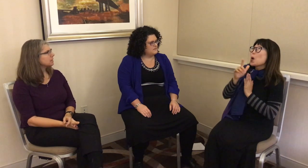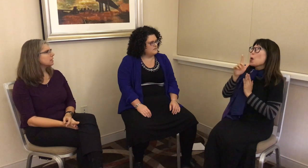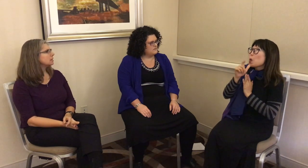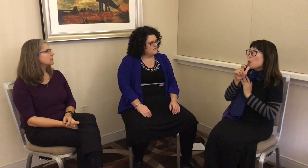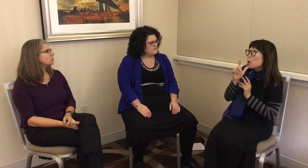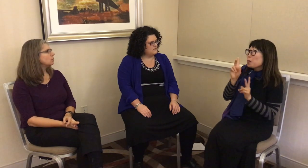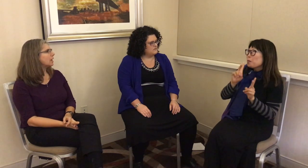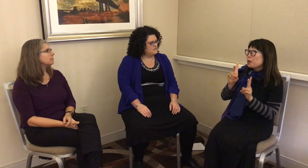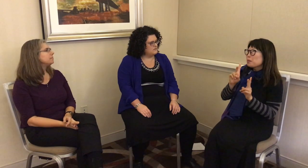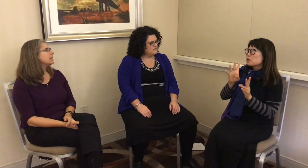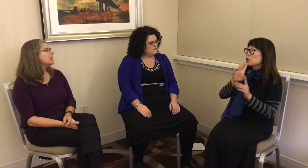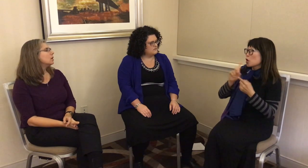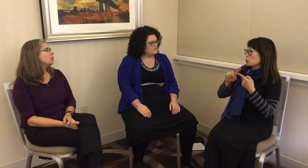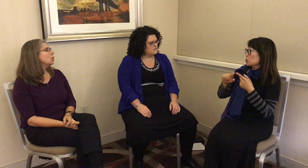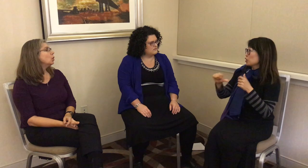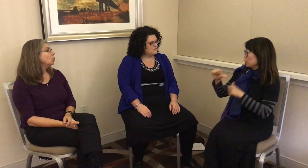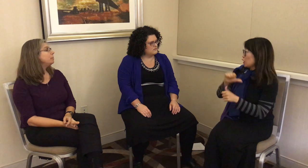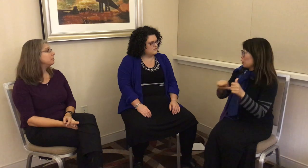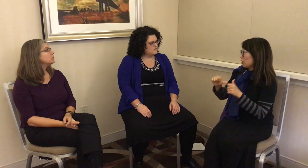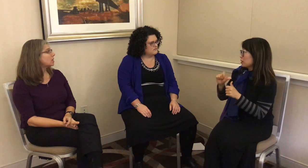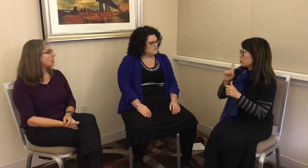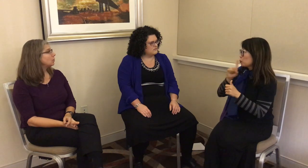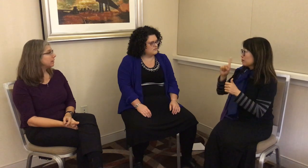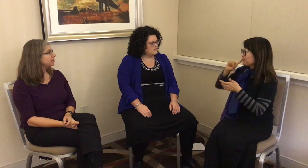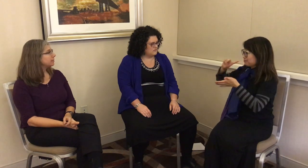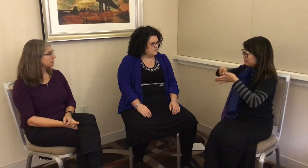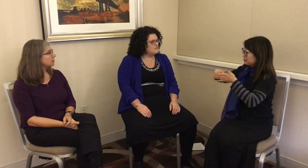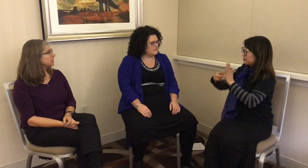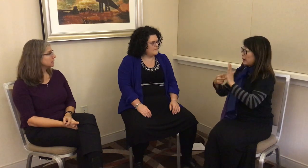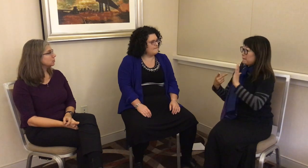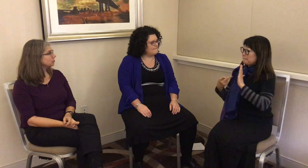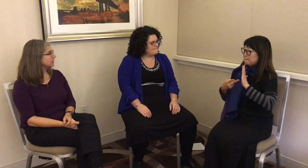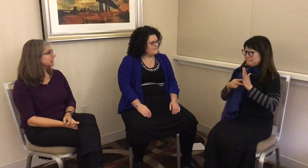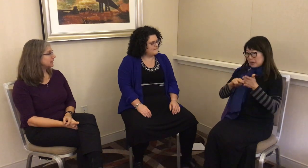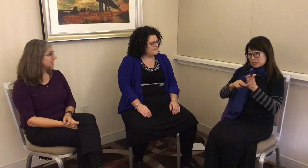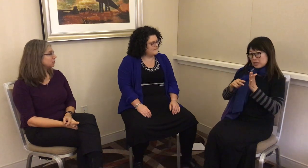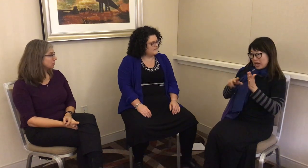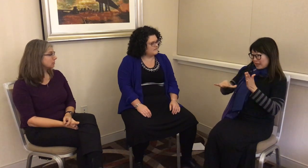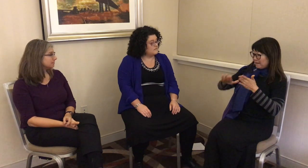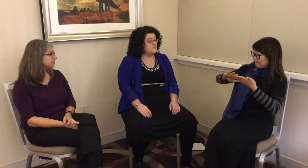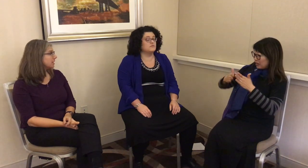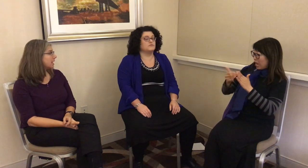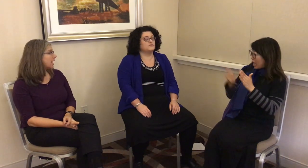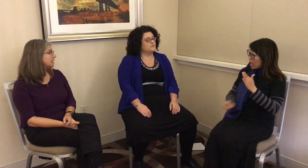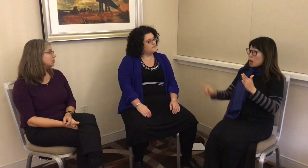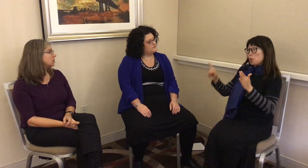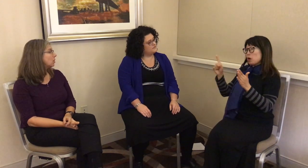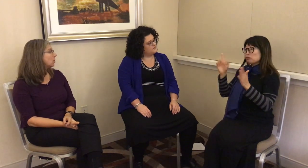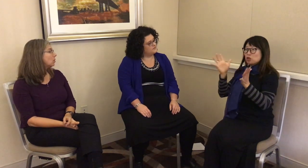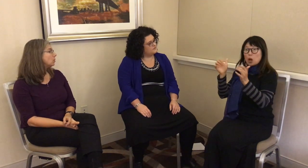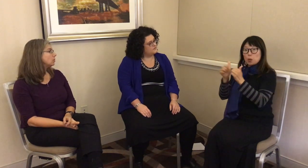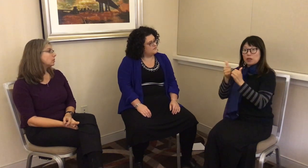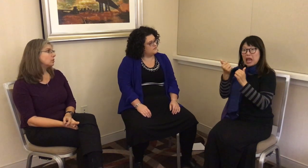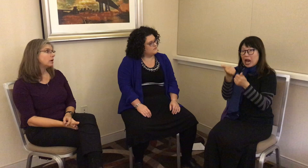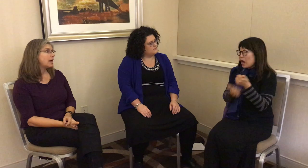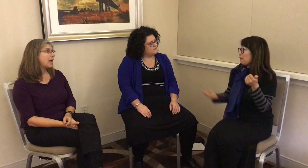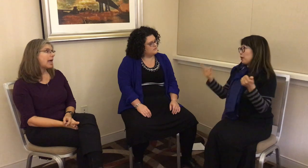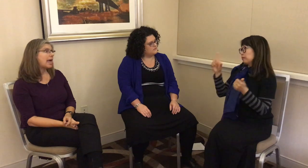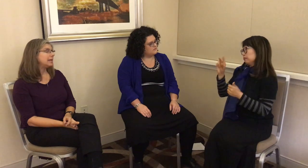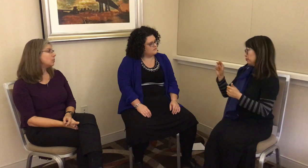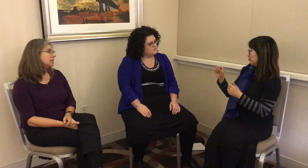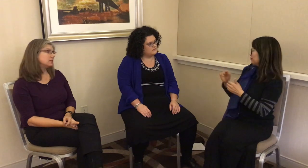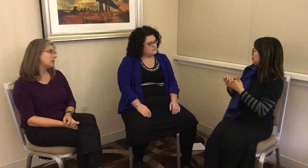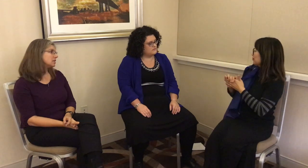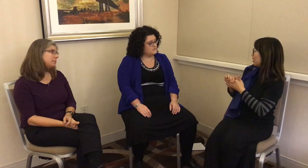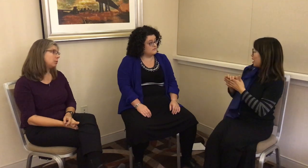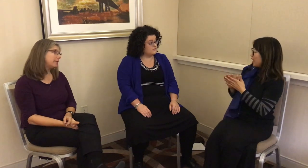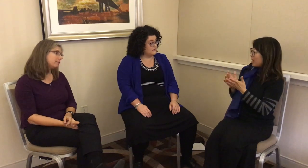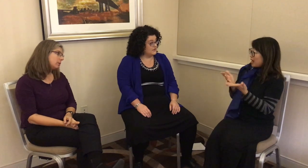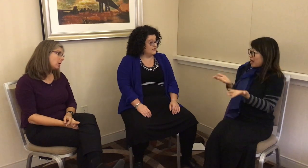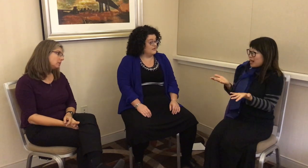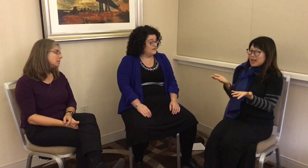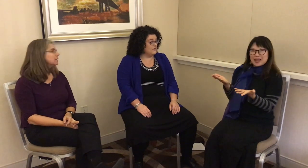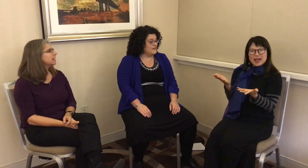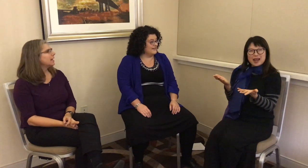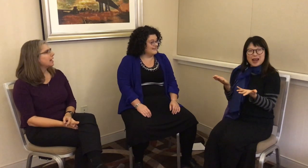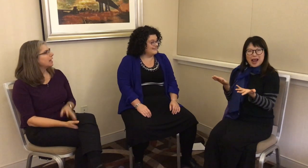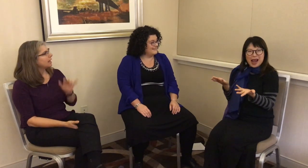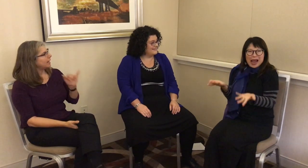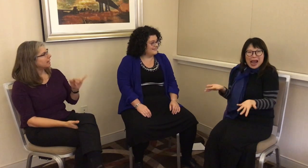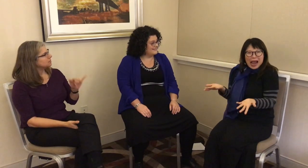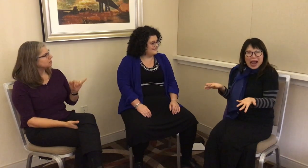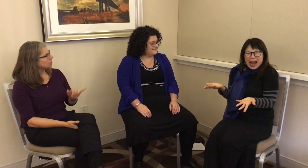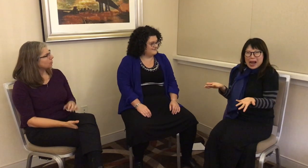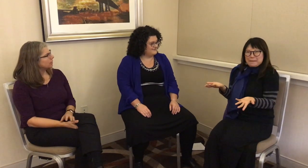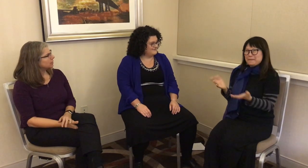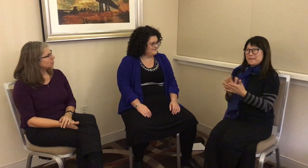well, who people talk with is really intentional. Anyone does not speak with everyone. It was